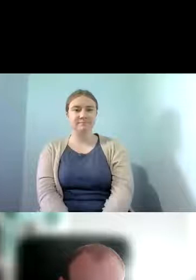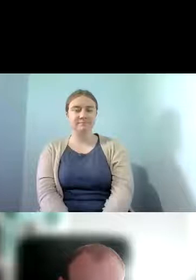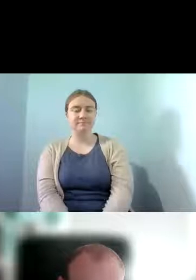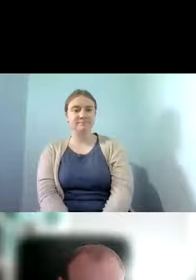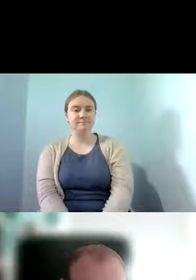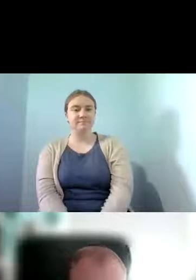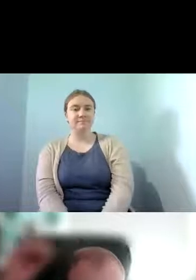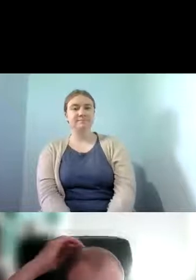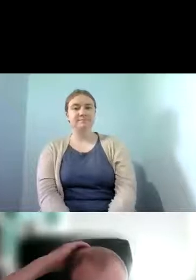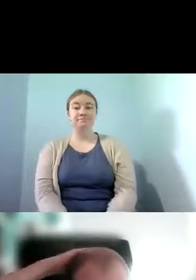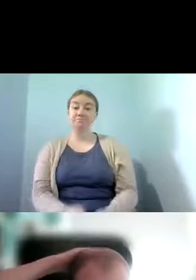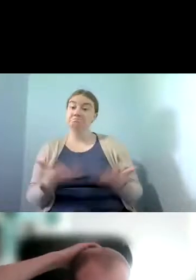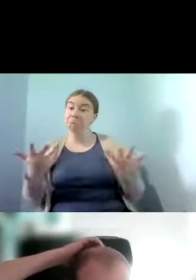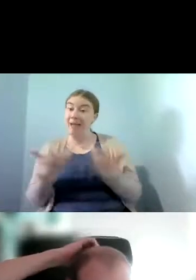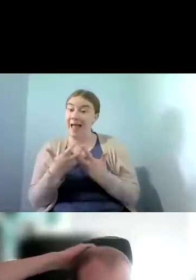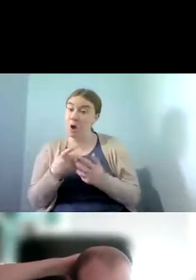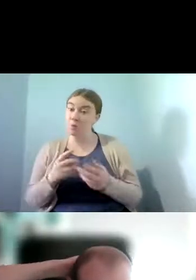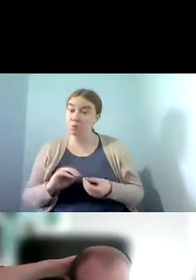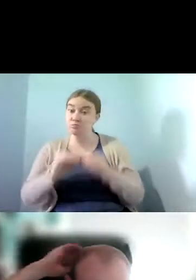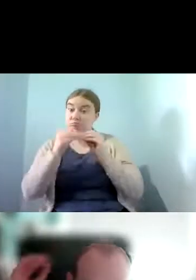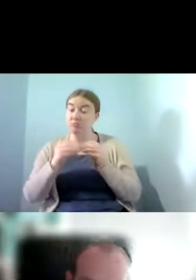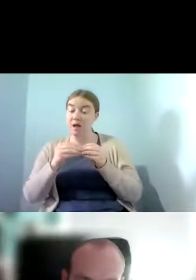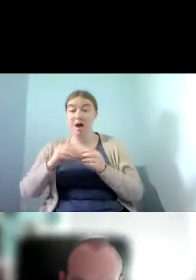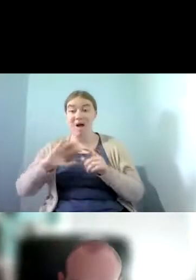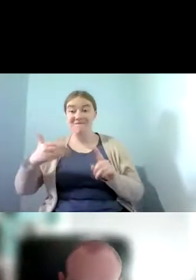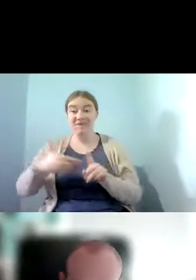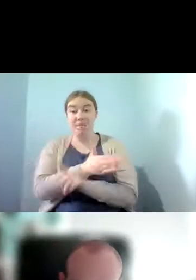so how do you design a fish pass the environment agency has produced guidance notes called